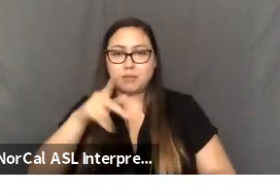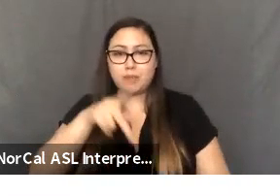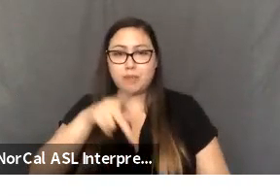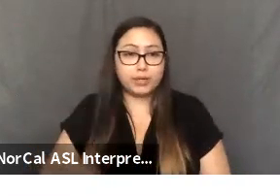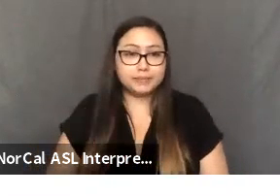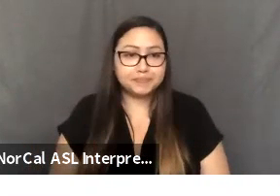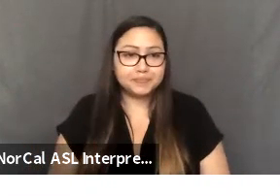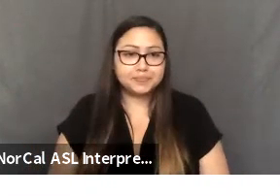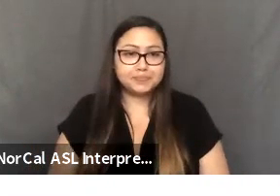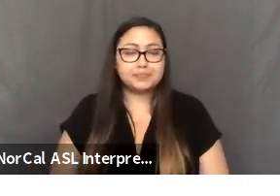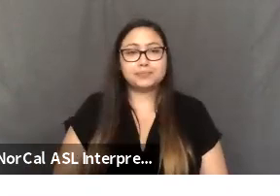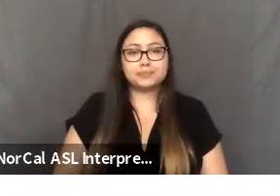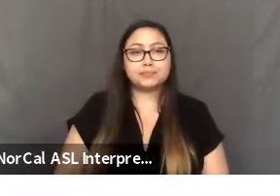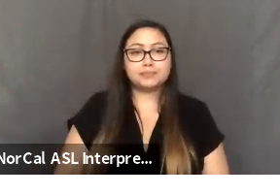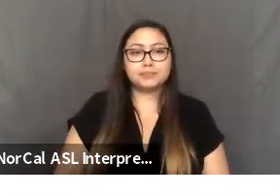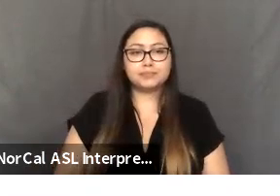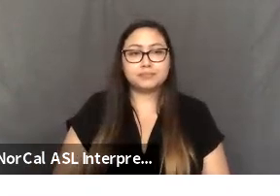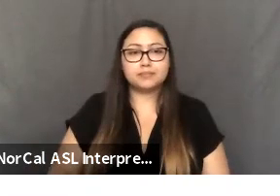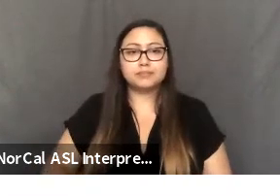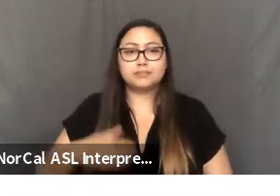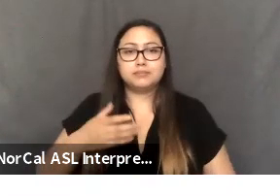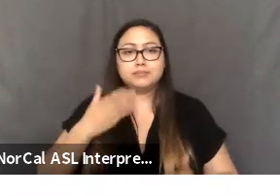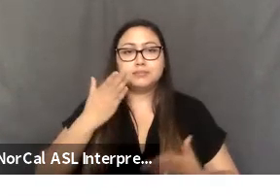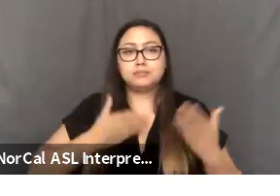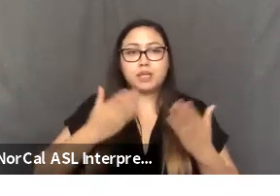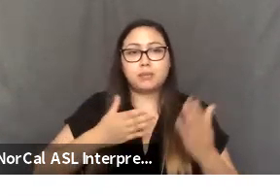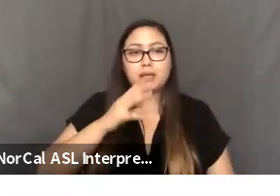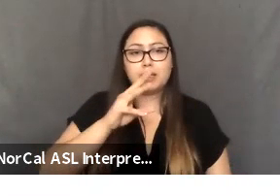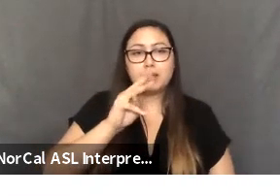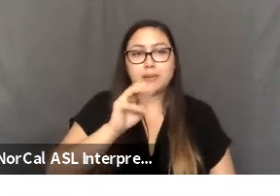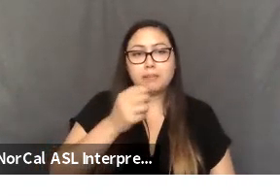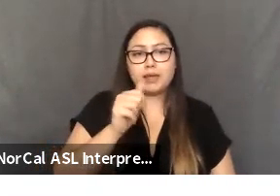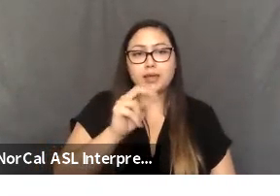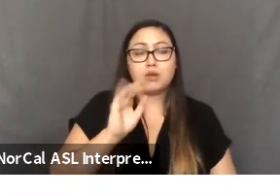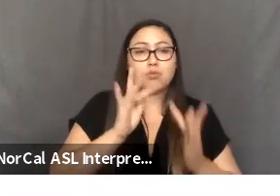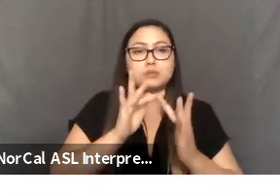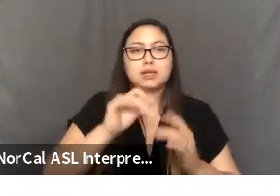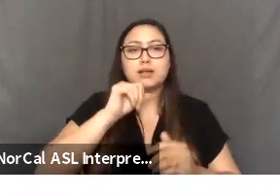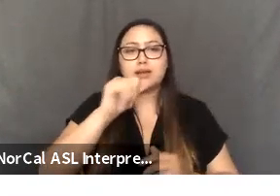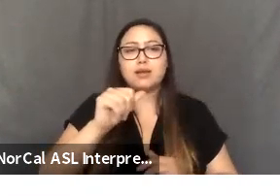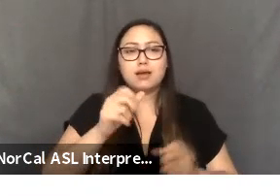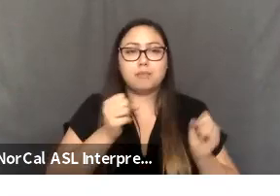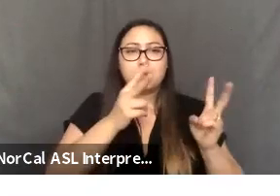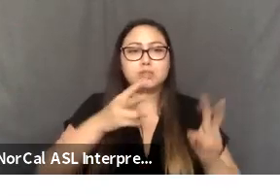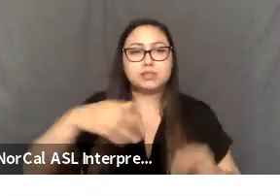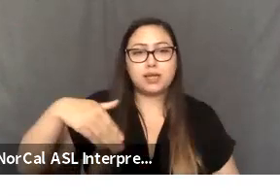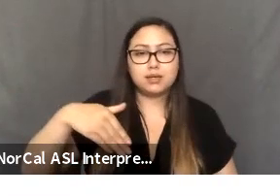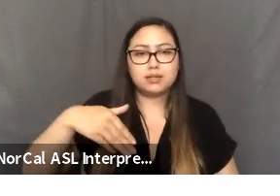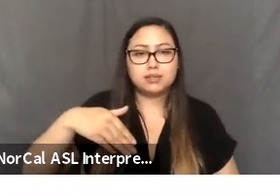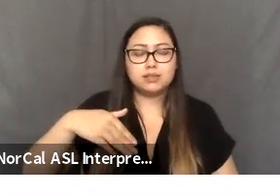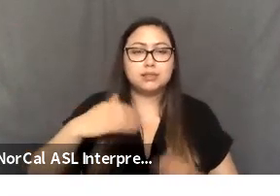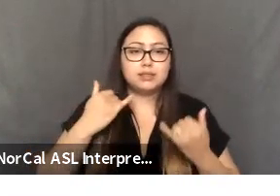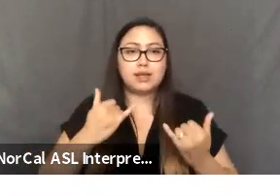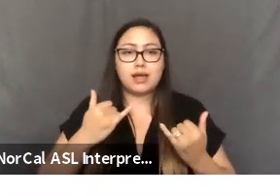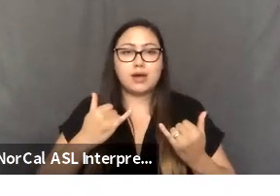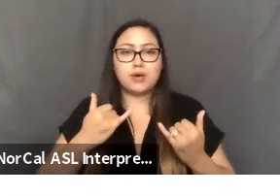website maybe not up yet and ours might have been impacted by a big down DNS down outage I